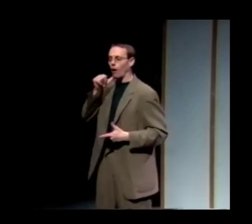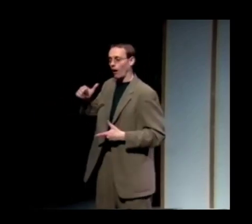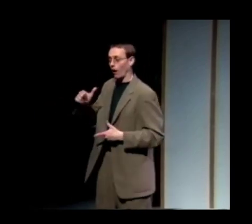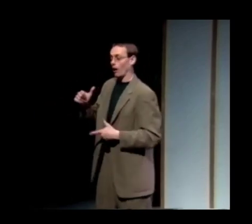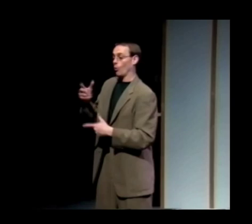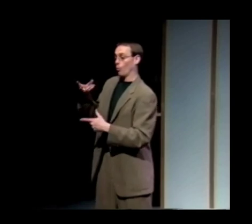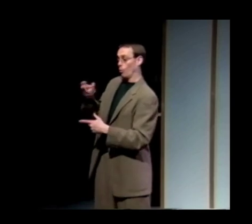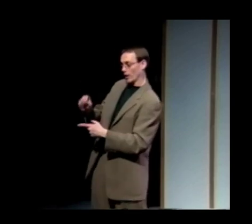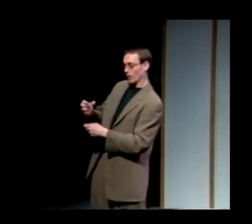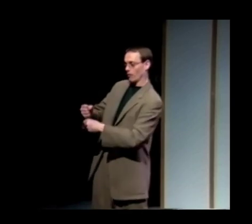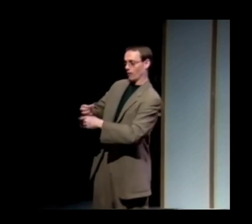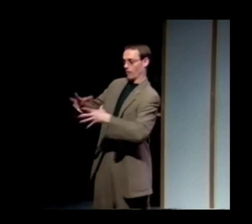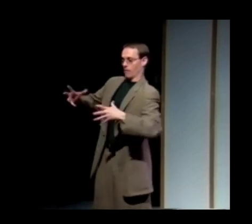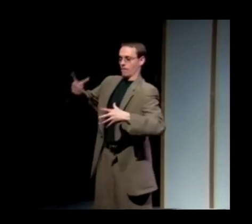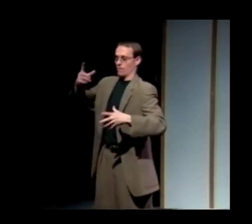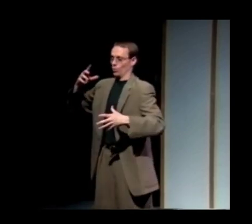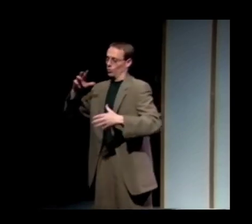IT'S A PART OF IT.